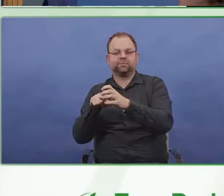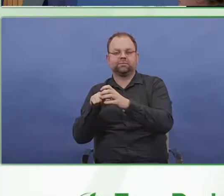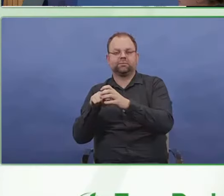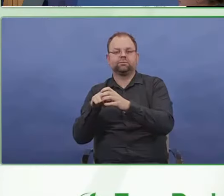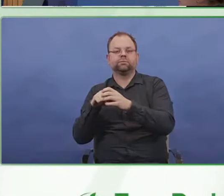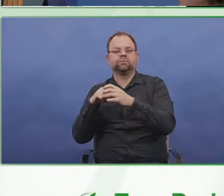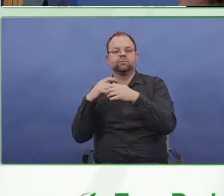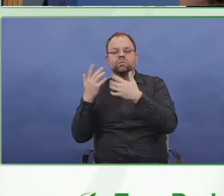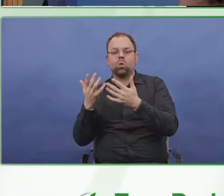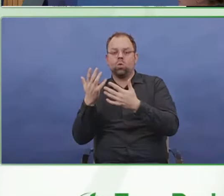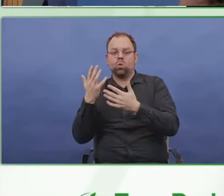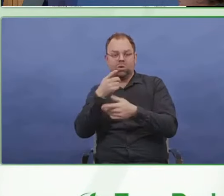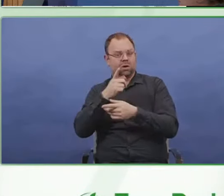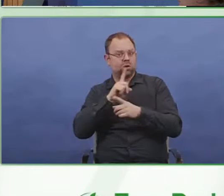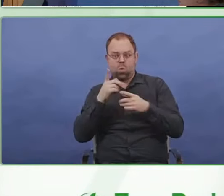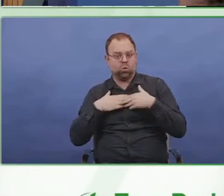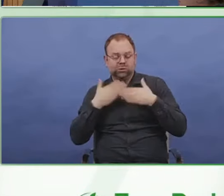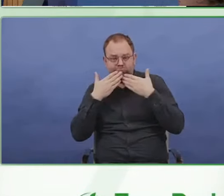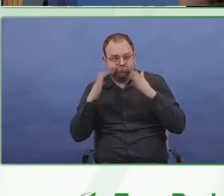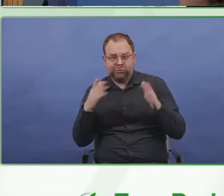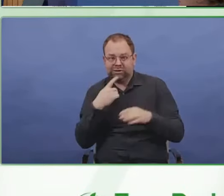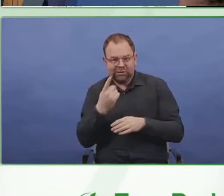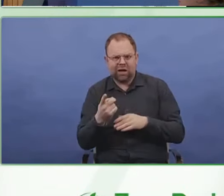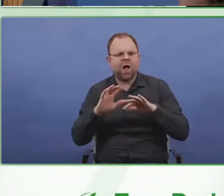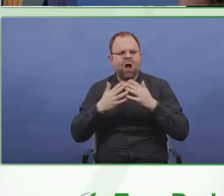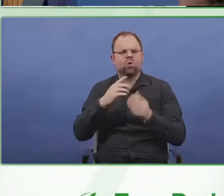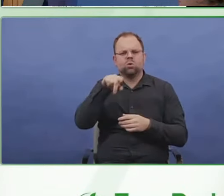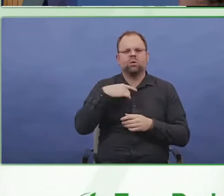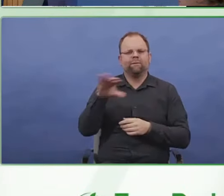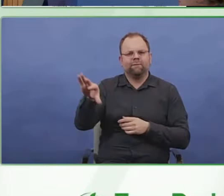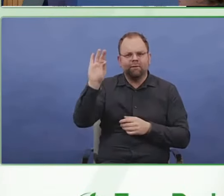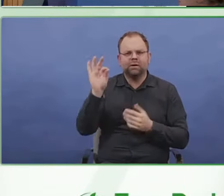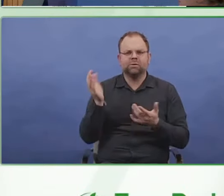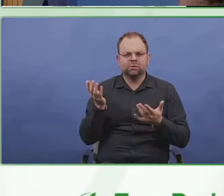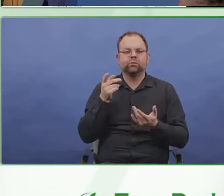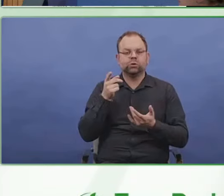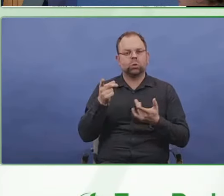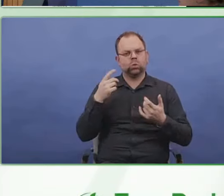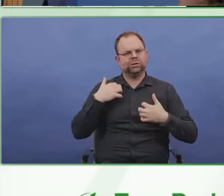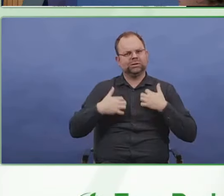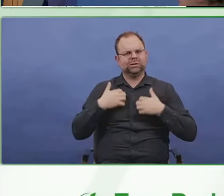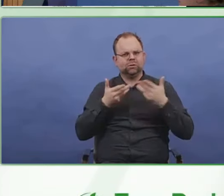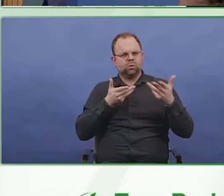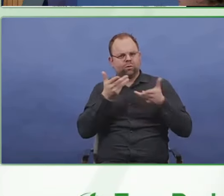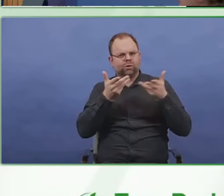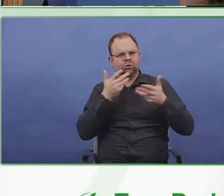And of course very proud of The Valuable 500. I don't want to talk for long because I want to make sure that